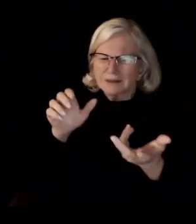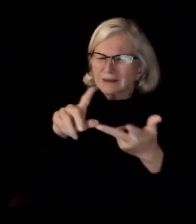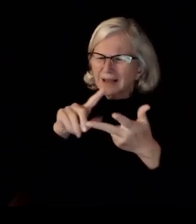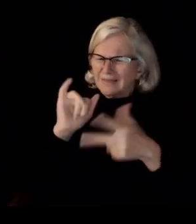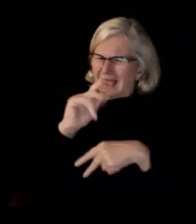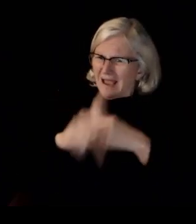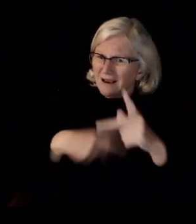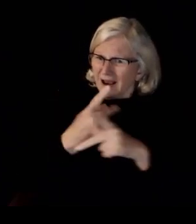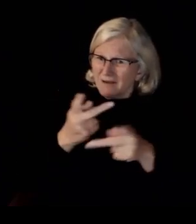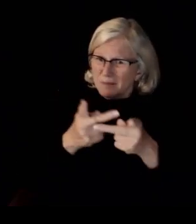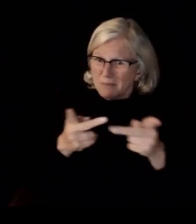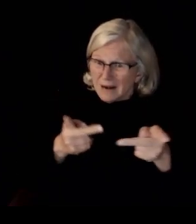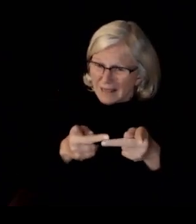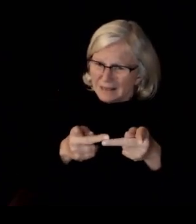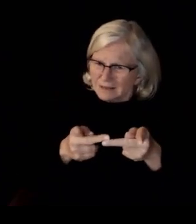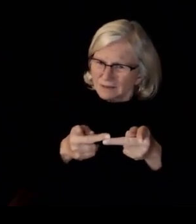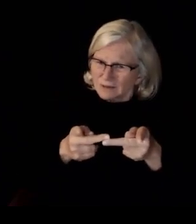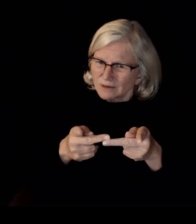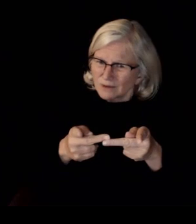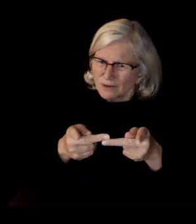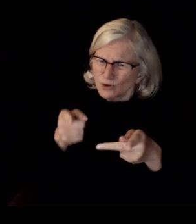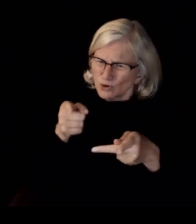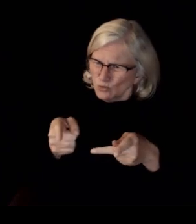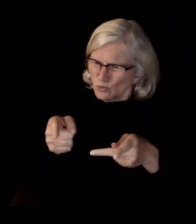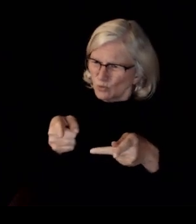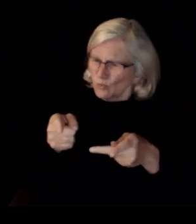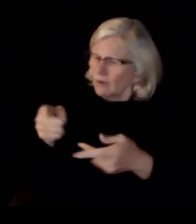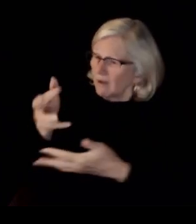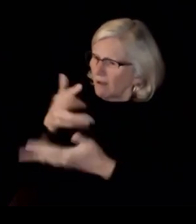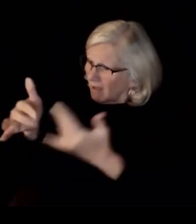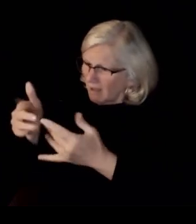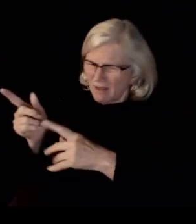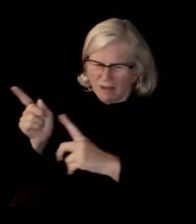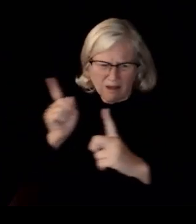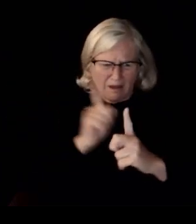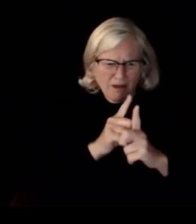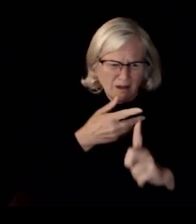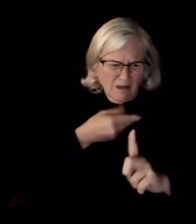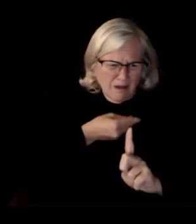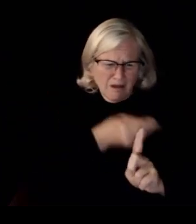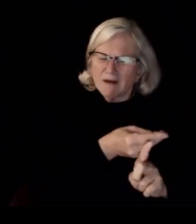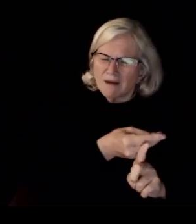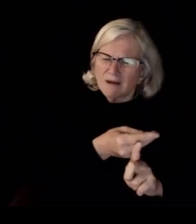in mind again all the roles that you play as you're making decisions about how you engage